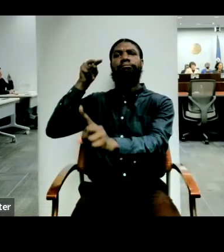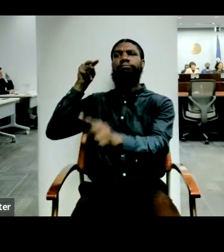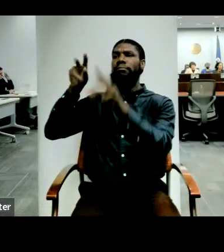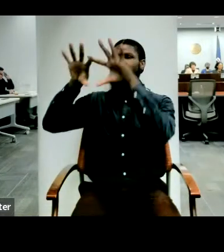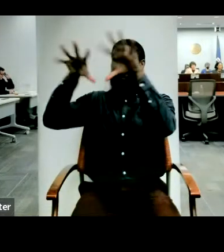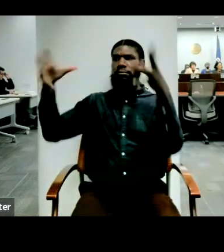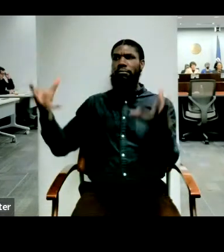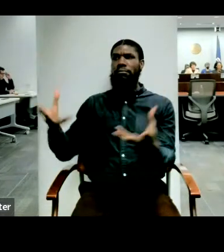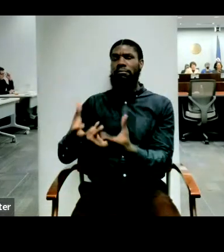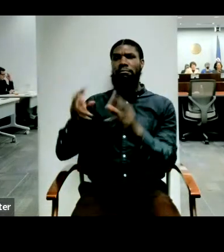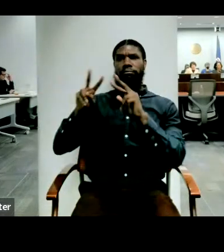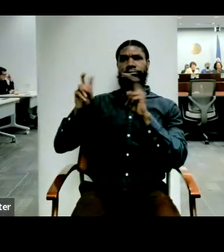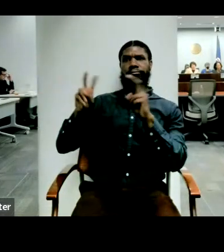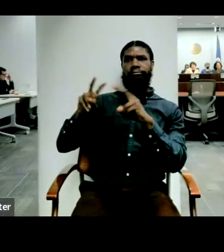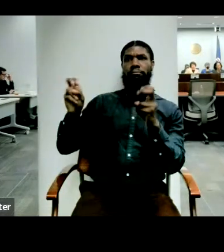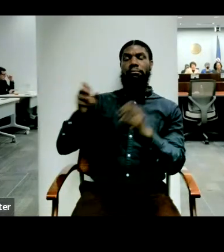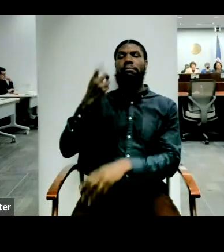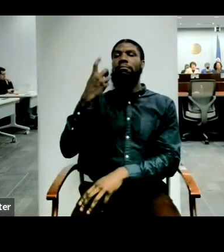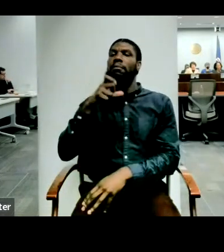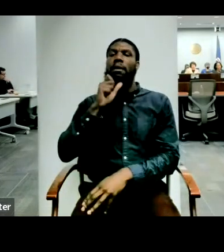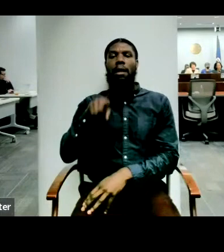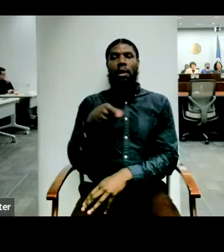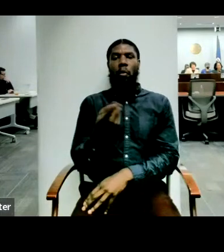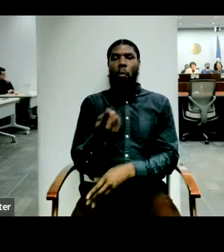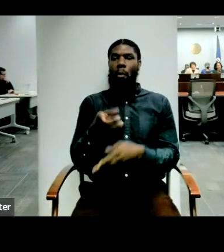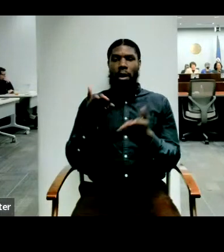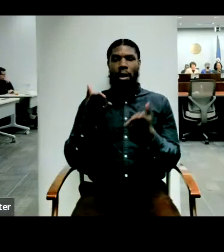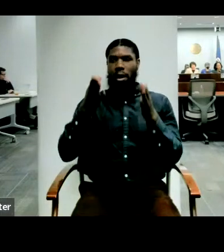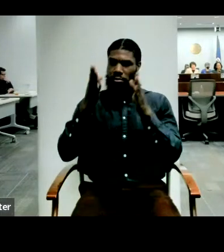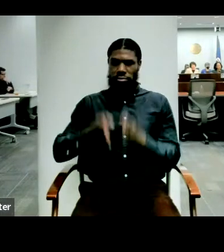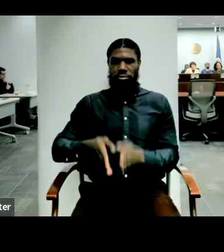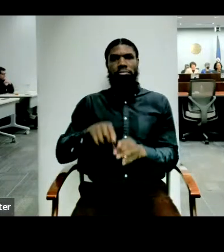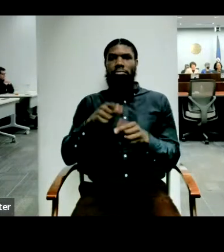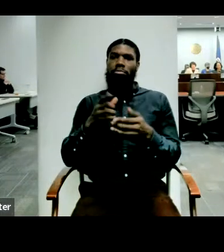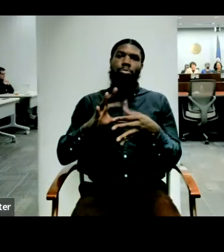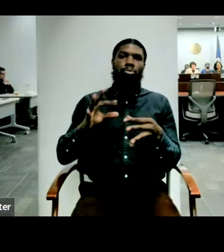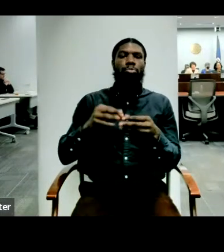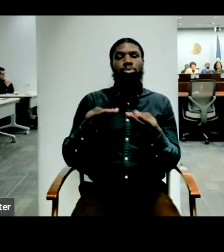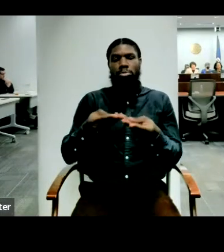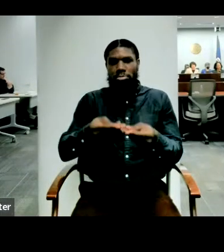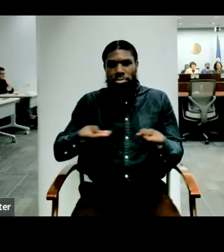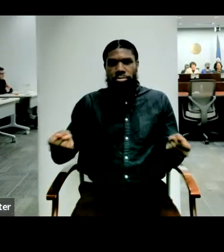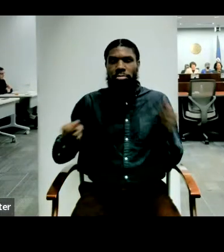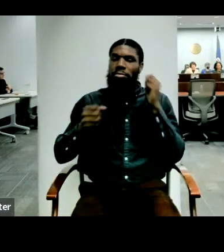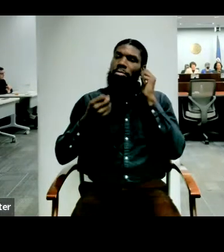Only handling a single charge may not get to the root of the problem if the problem in fact is a